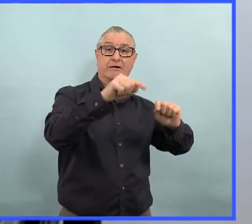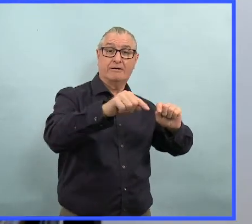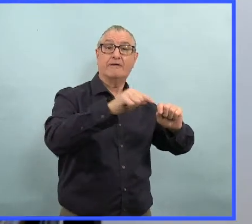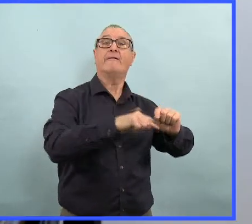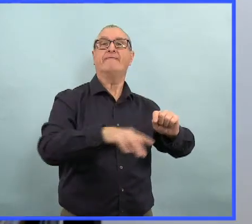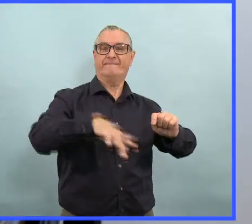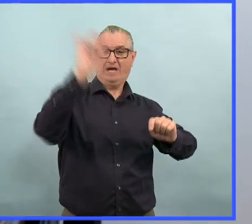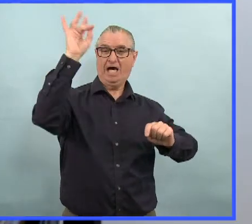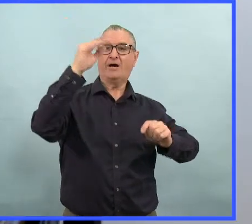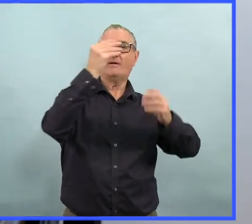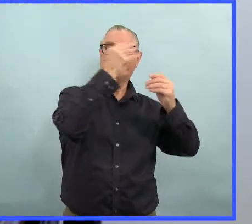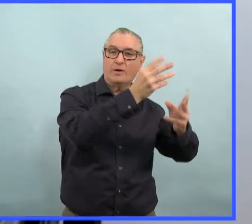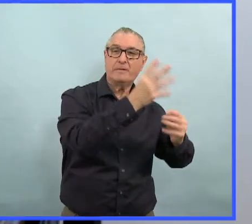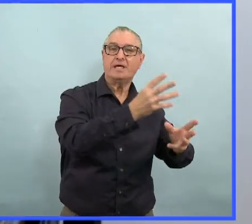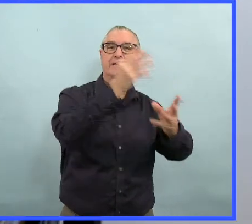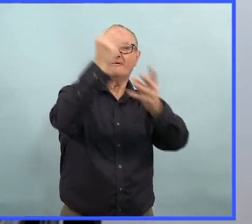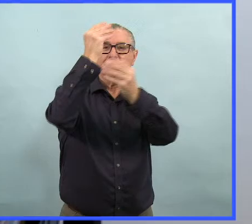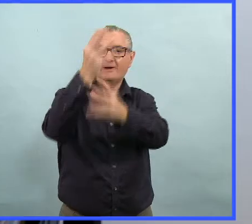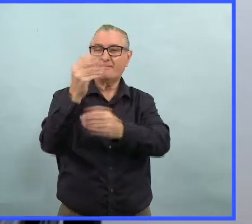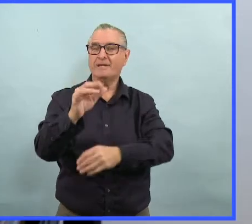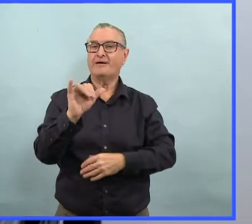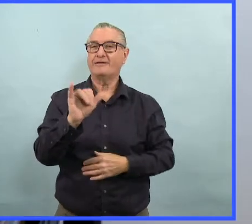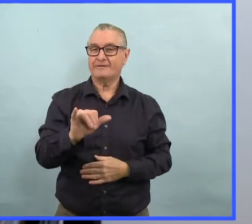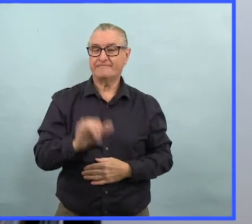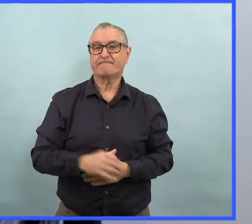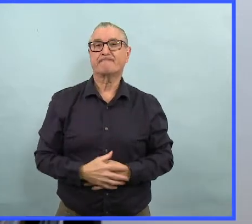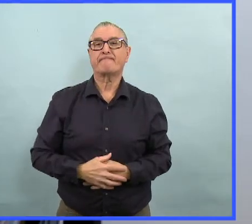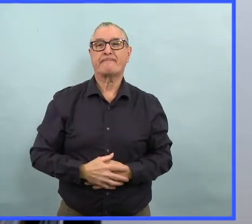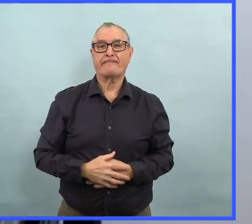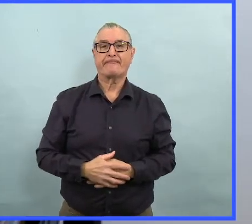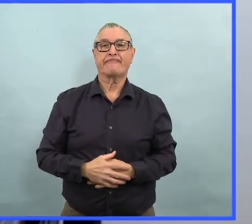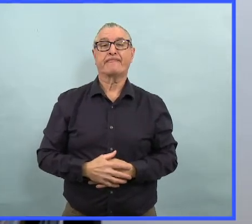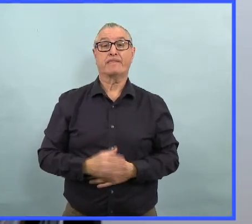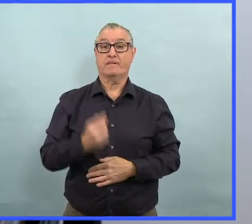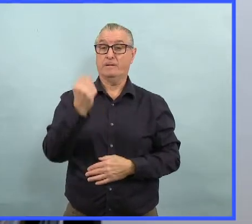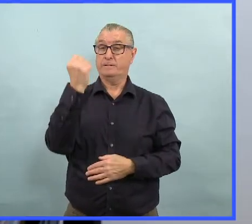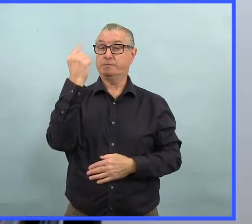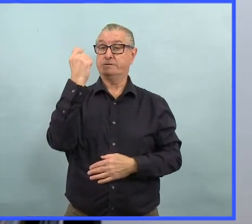menstrual changes were not studied and in fact they're often not studied in research